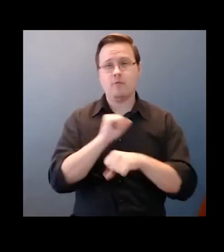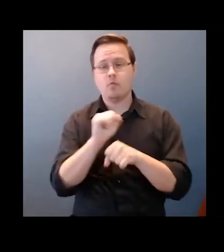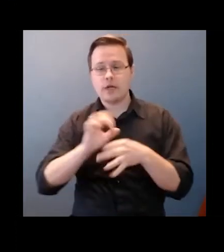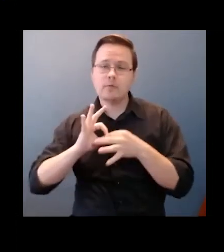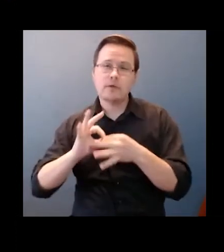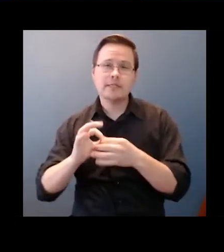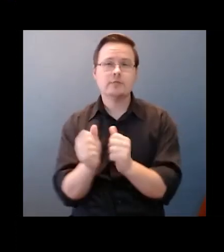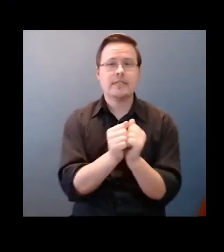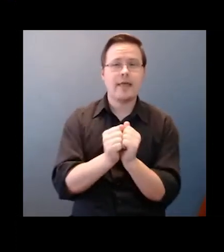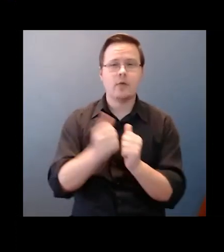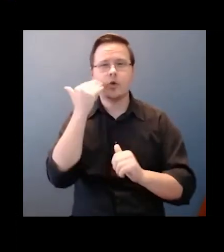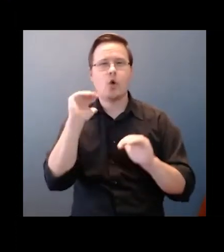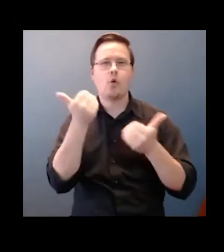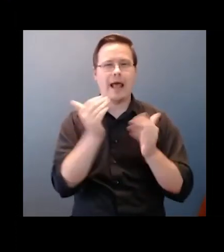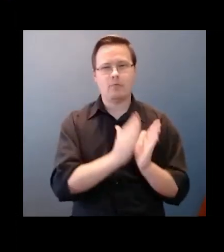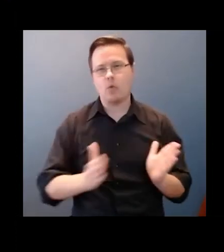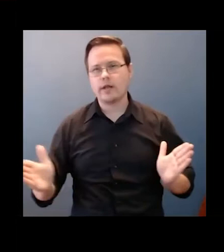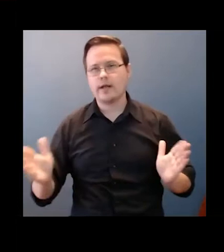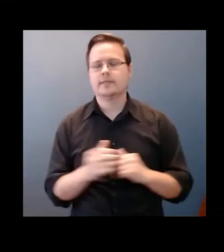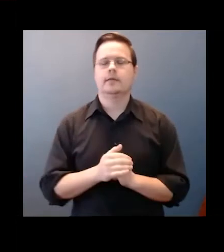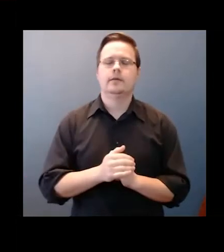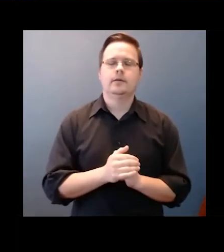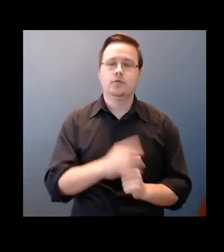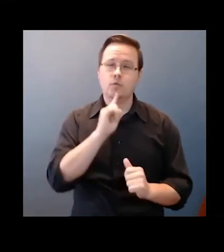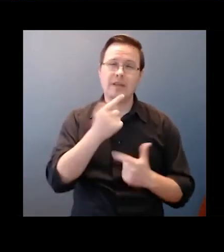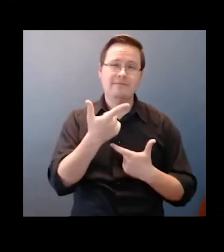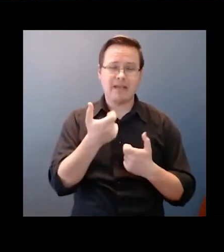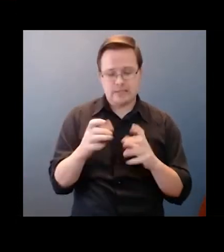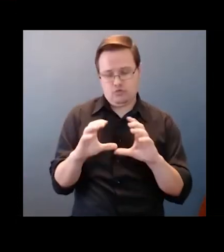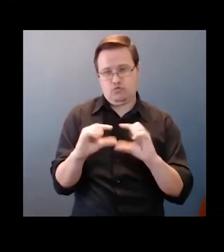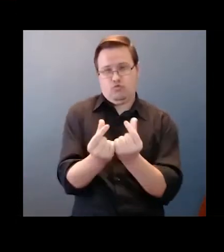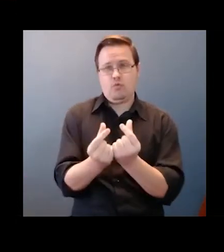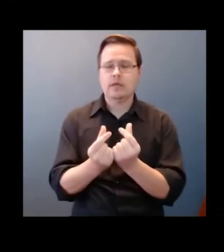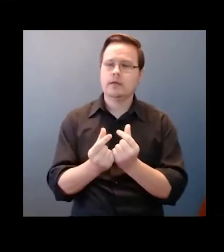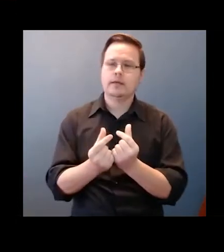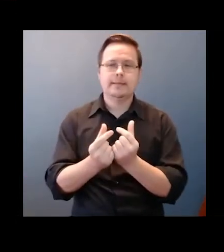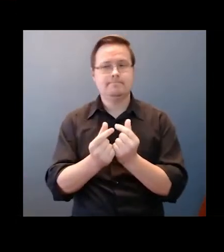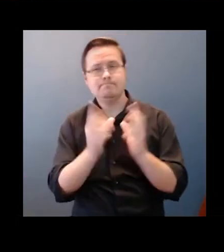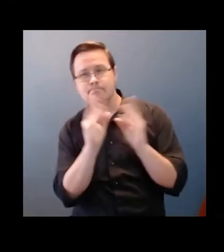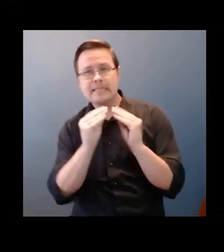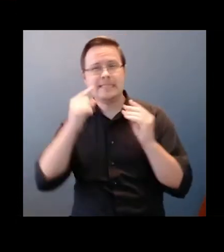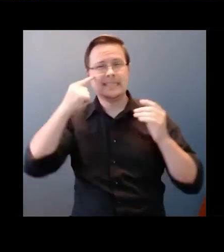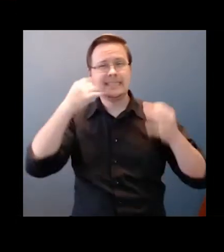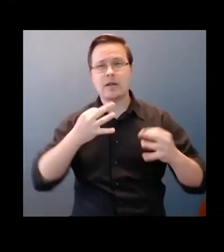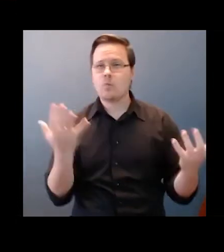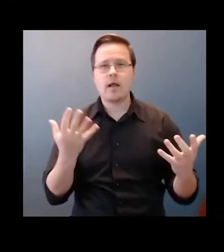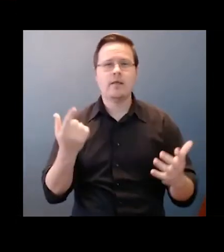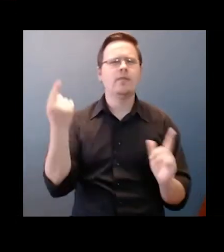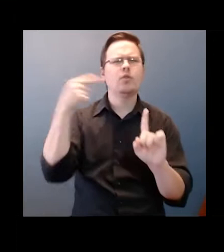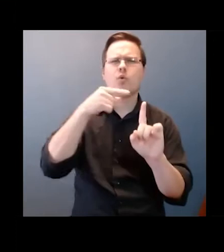Pretty quickly. The coalition in meetings decided that the goal was not just to shut down the street lights.